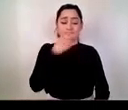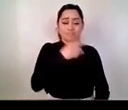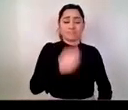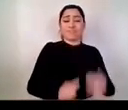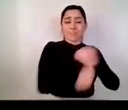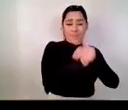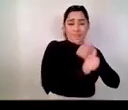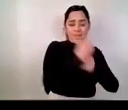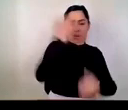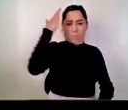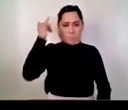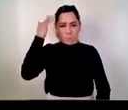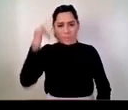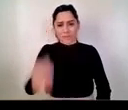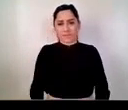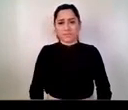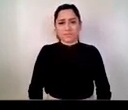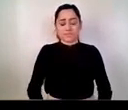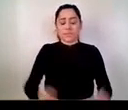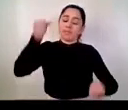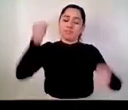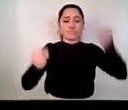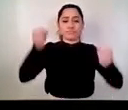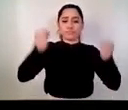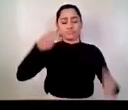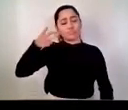you are more likely to be in a car crash if you drive when you are drowsy.